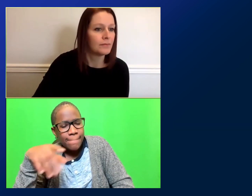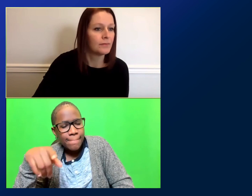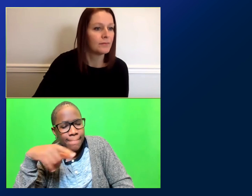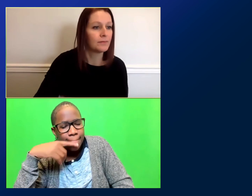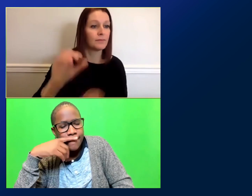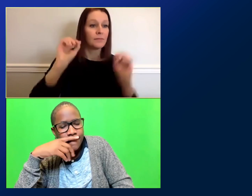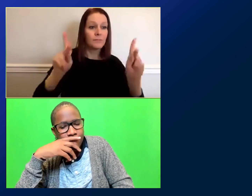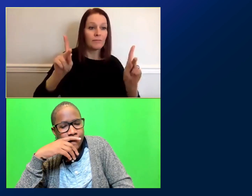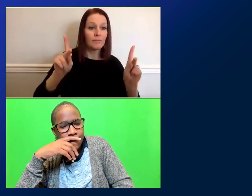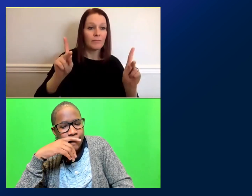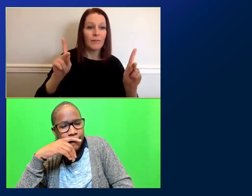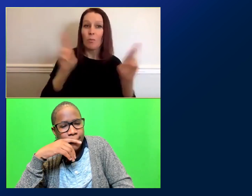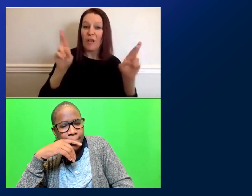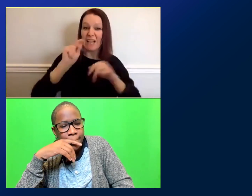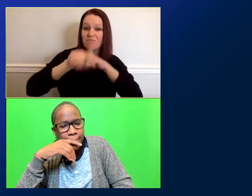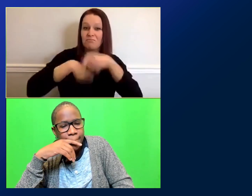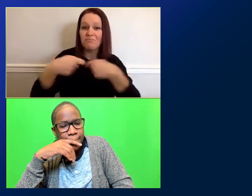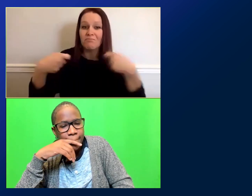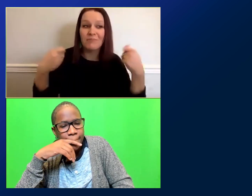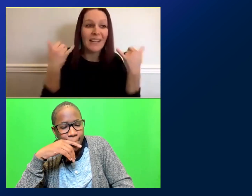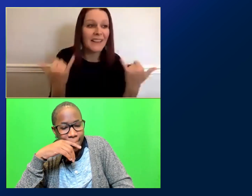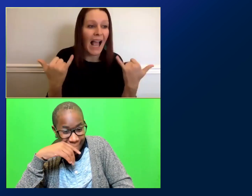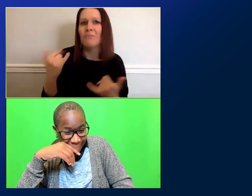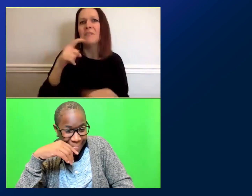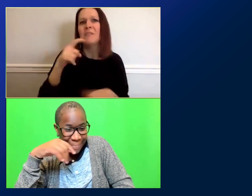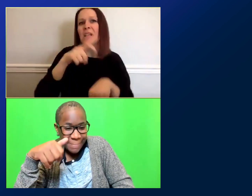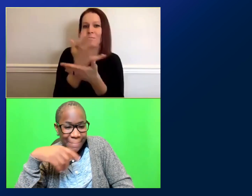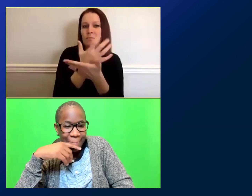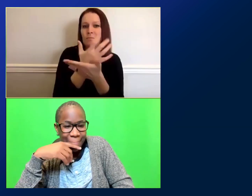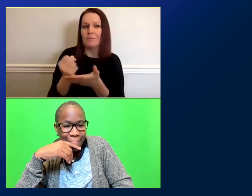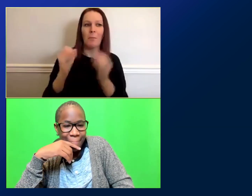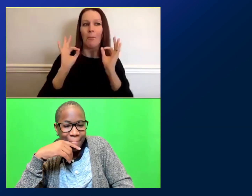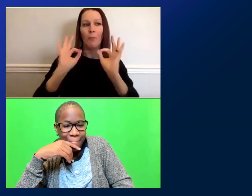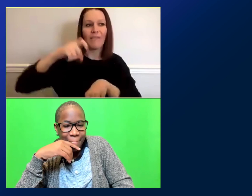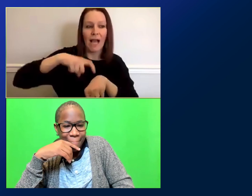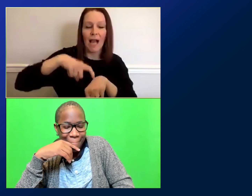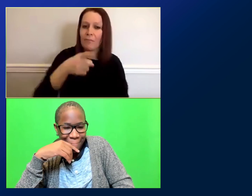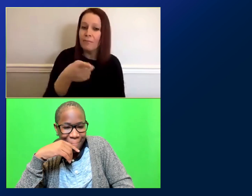publication from a deaf writer in canada all right so it looks like we are out of time so